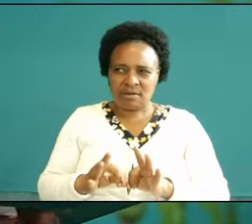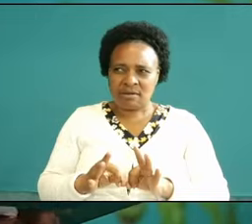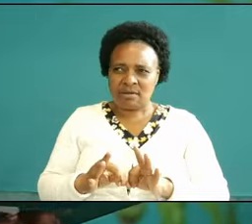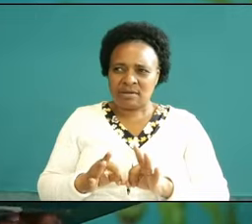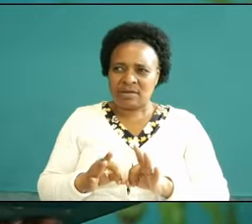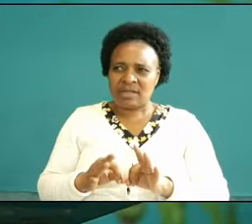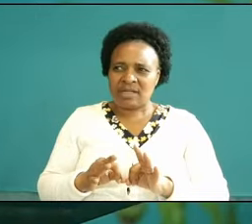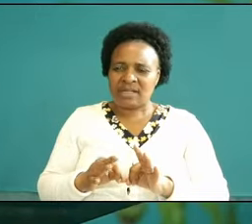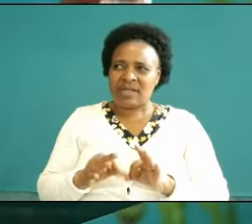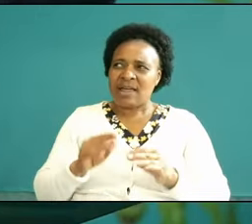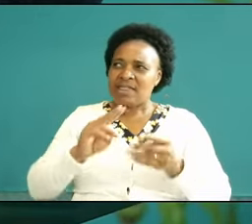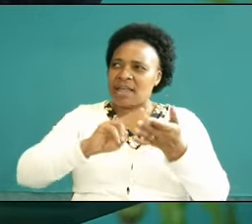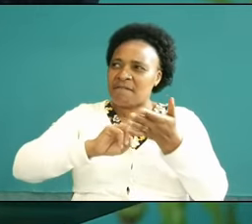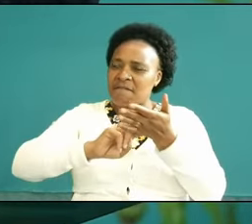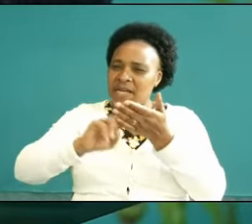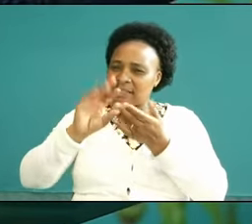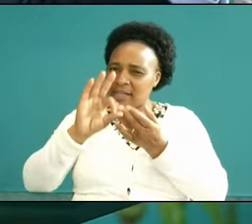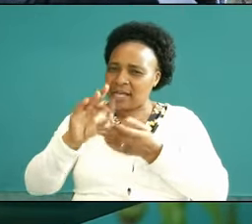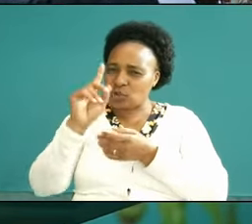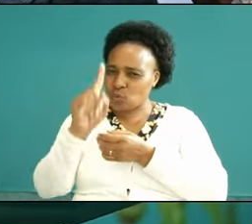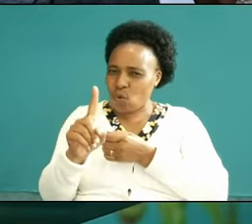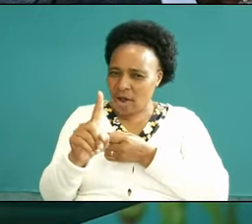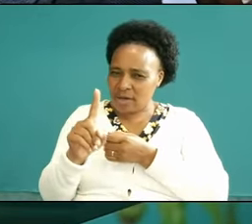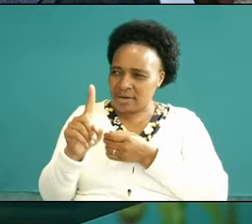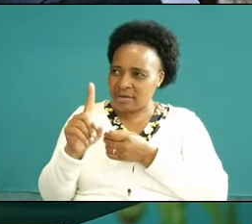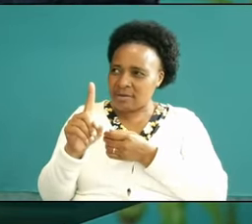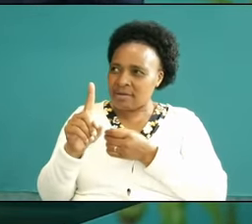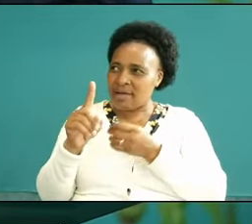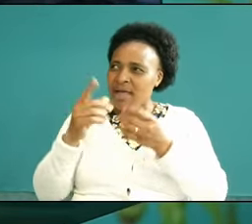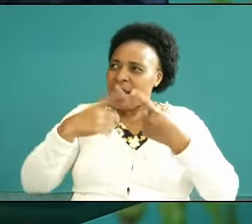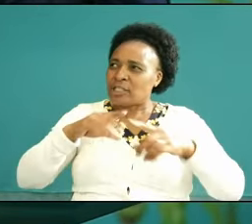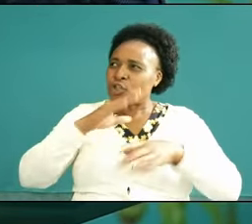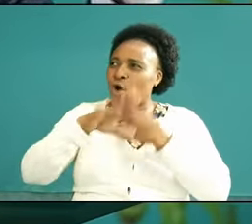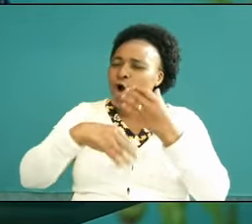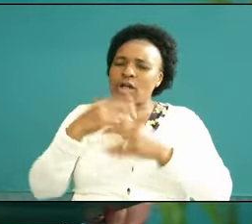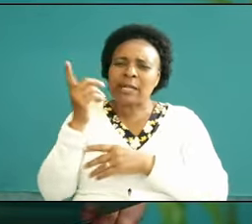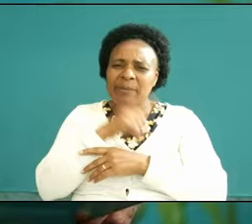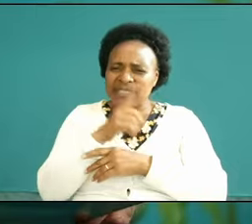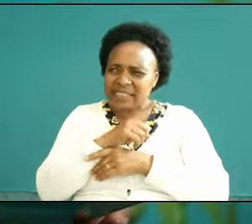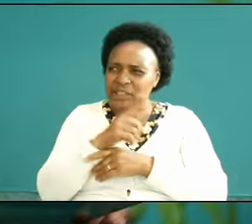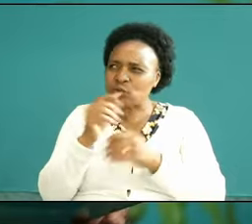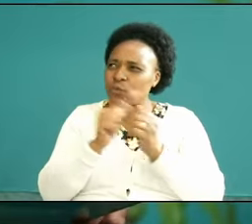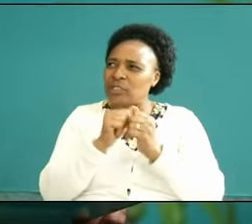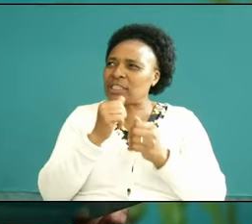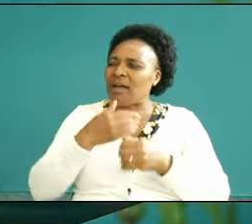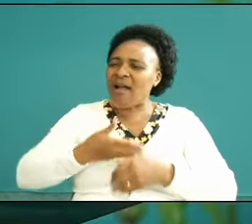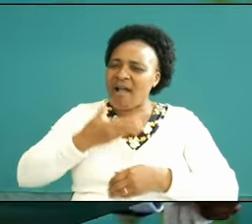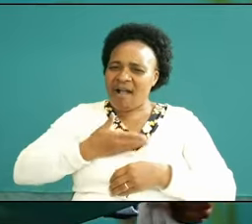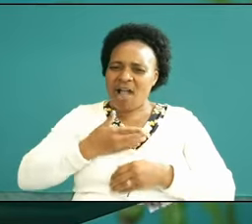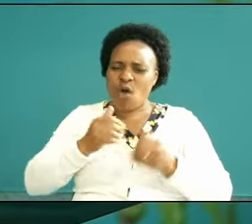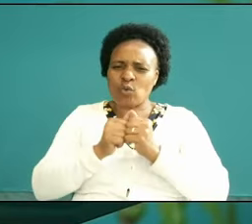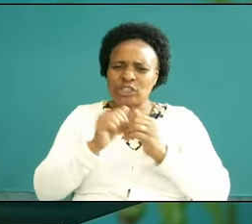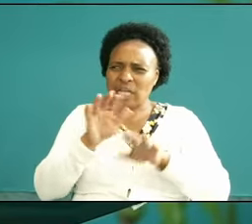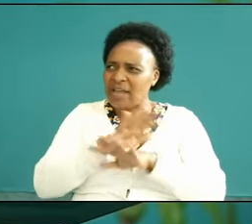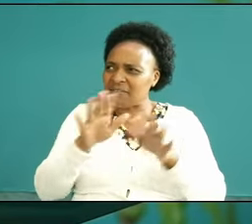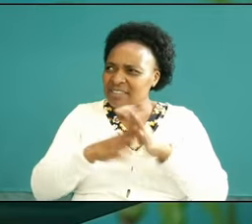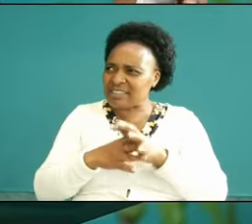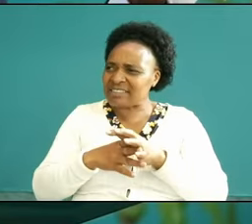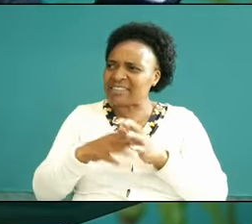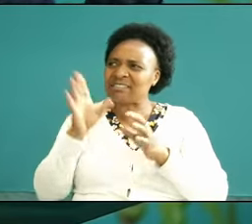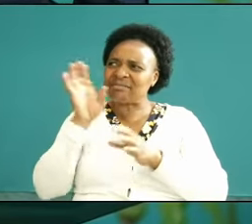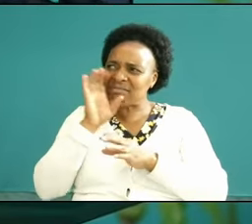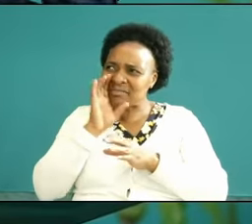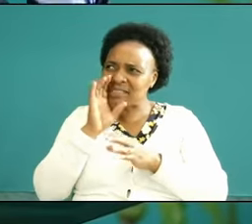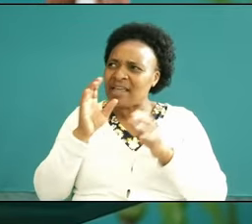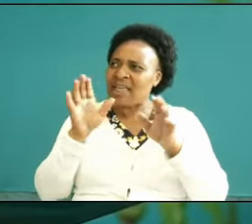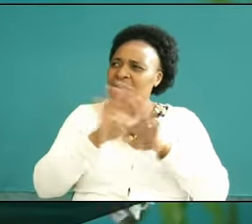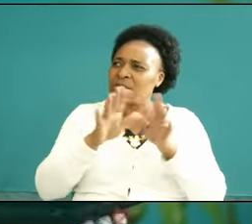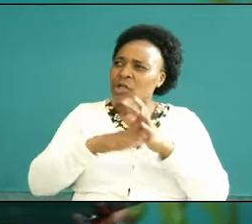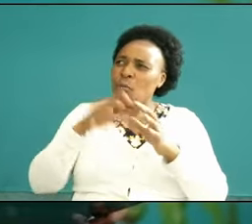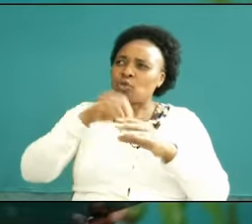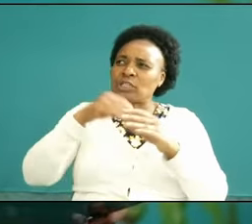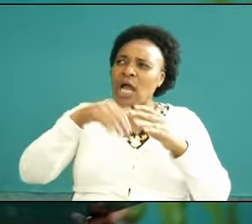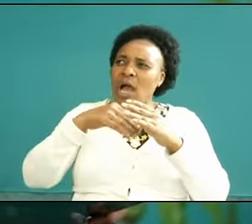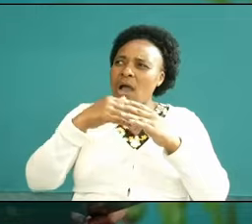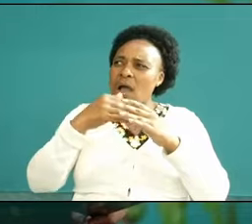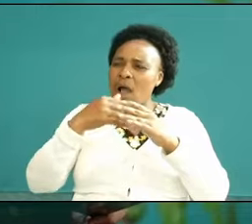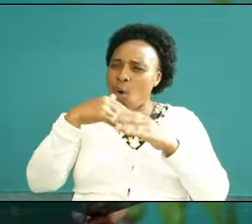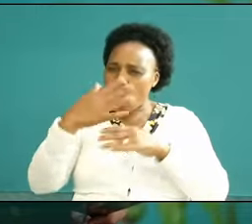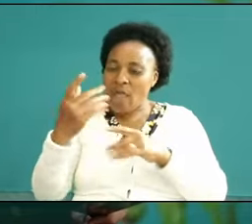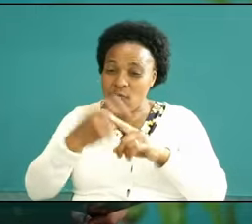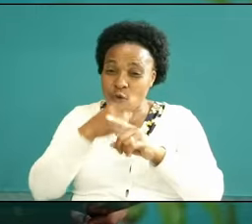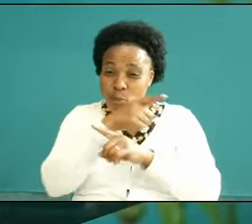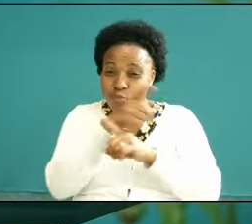get raid of all bitterness rage anger outcry and slander along with every f from of Malay